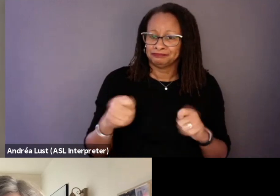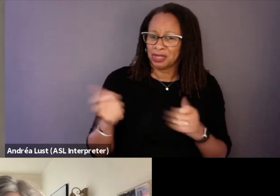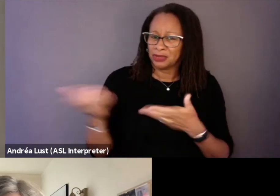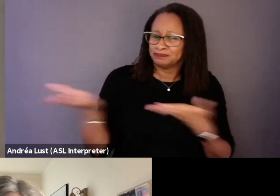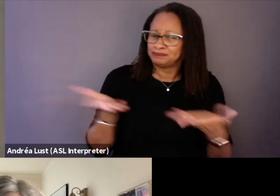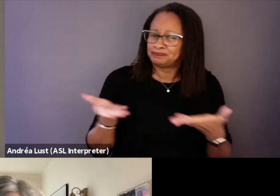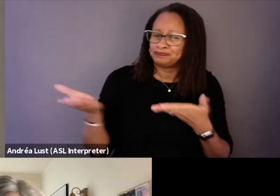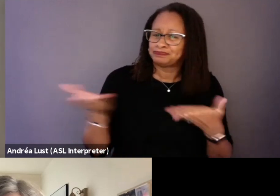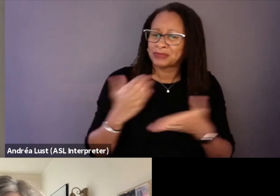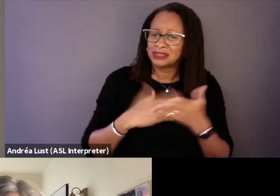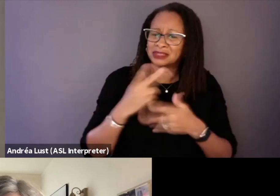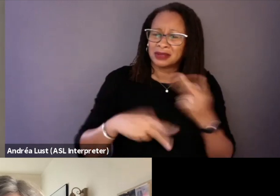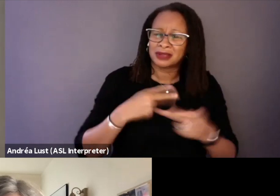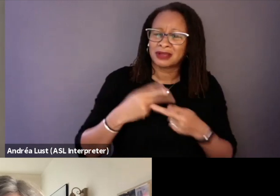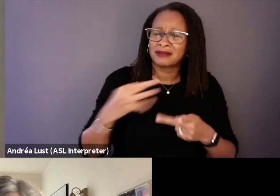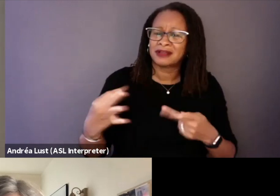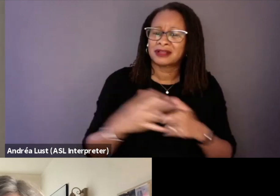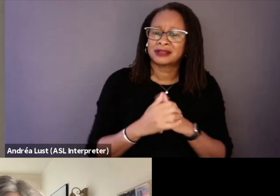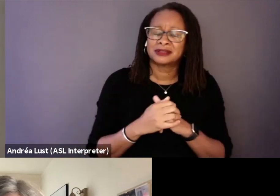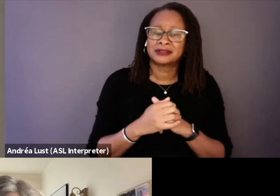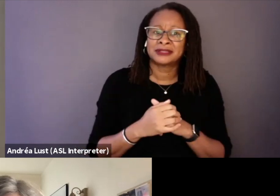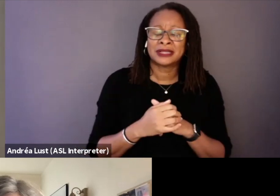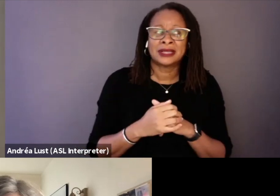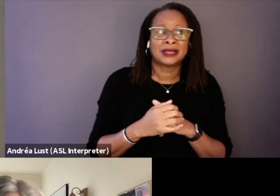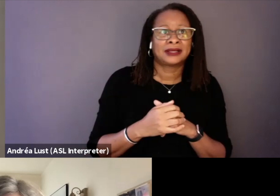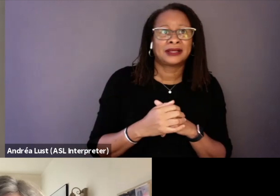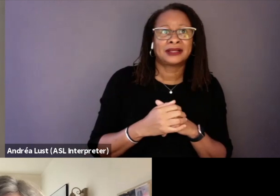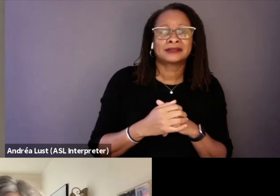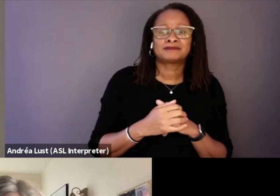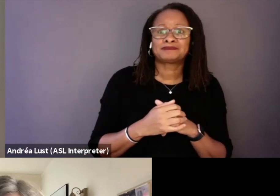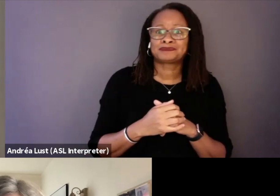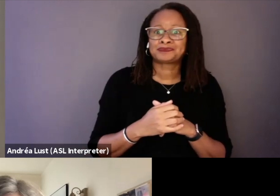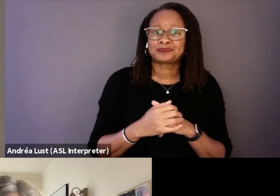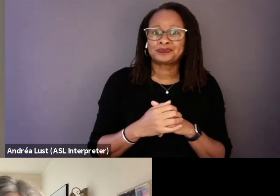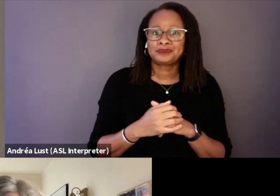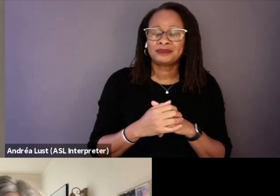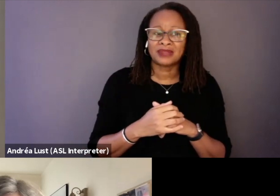like the prismatic sense of everything.